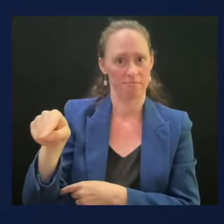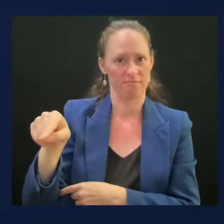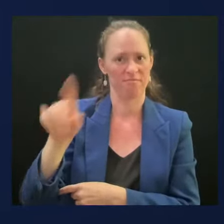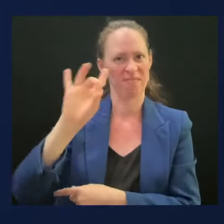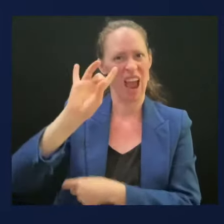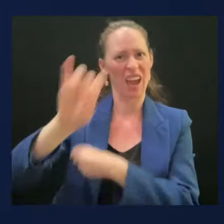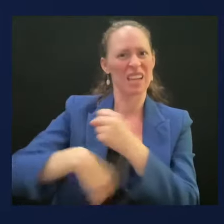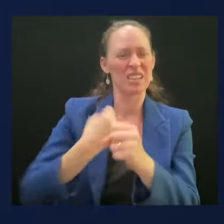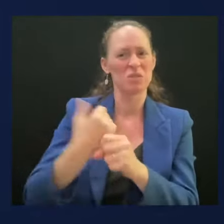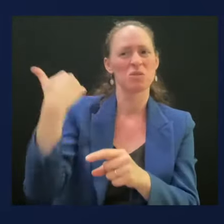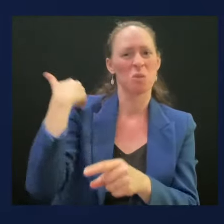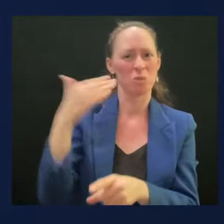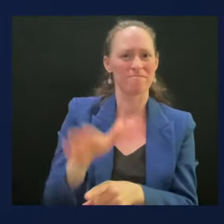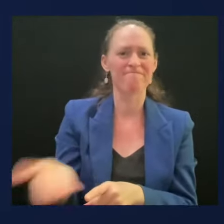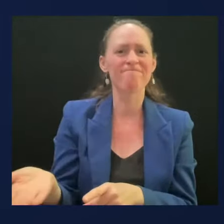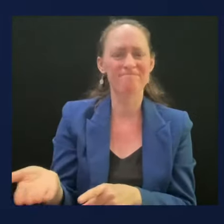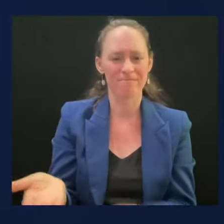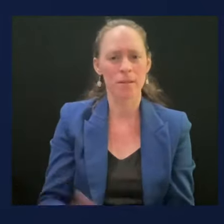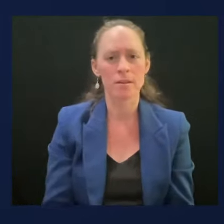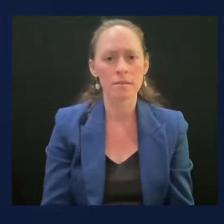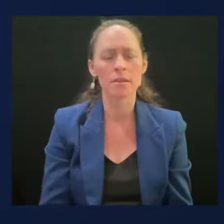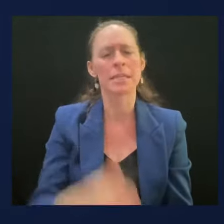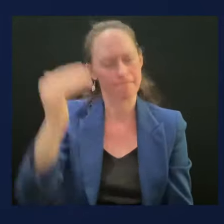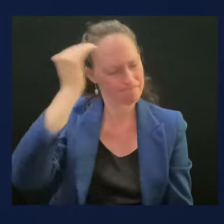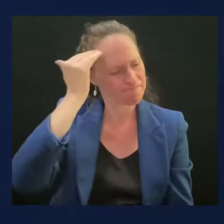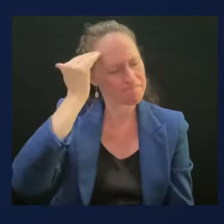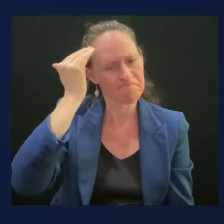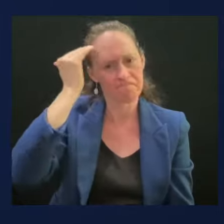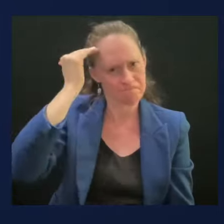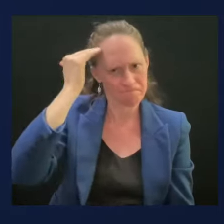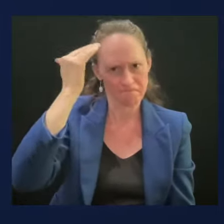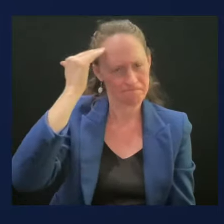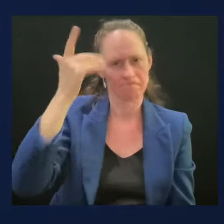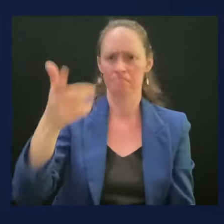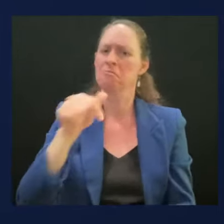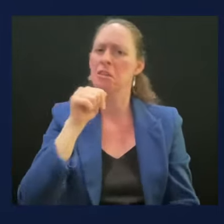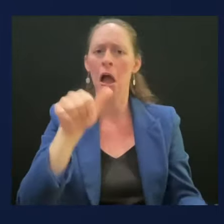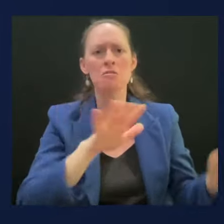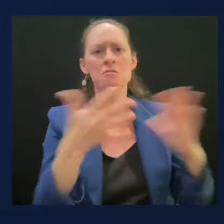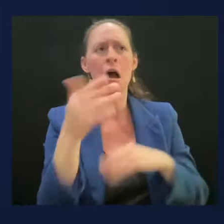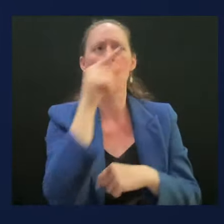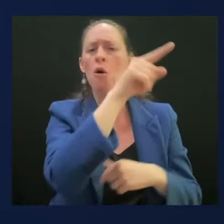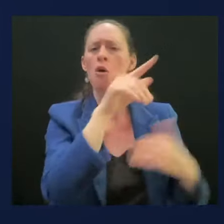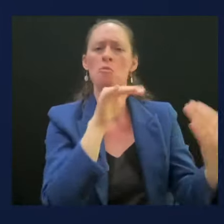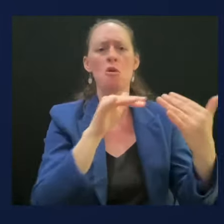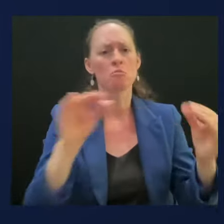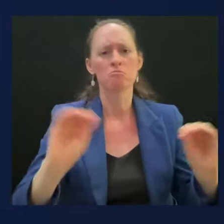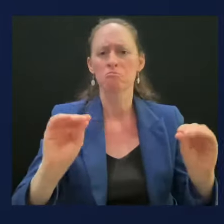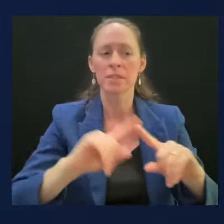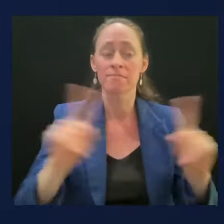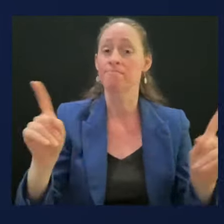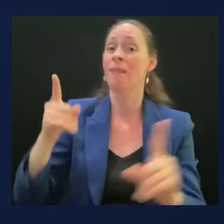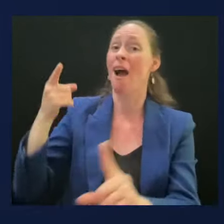It was cancer that stole him from us a year after being deployed as a major